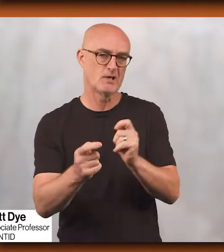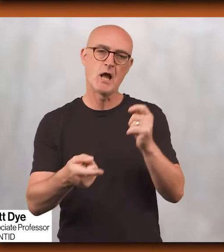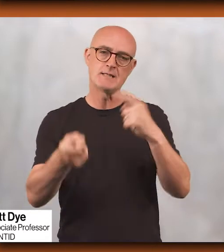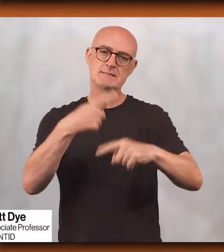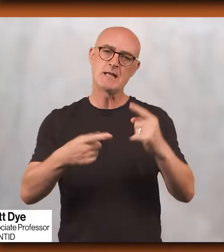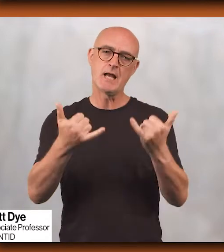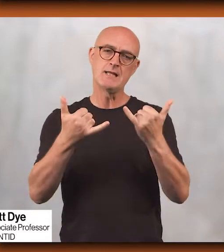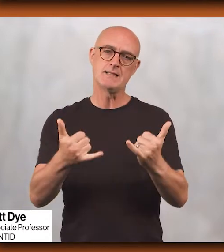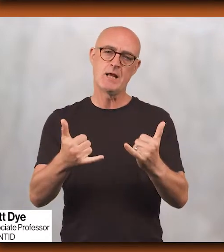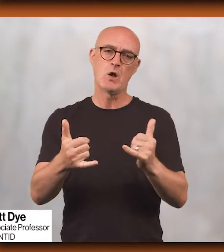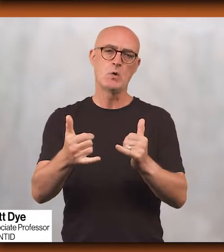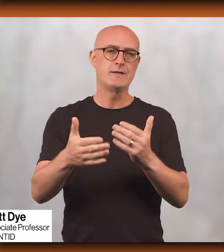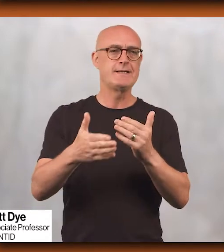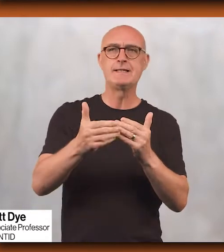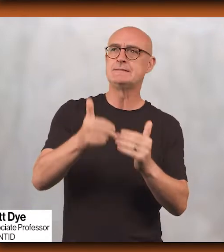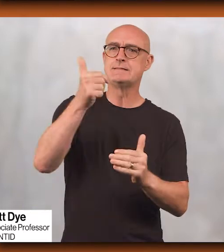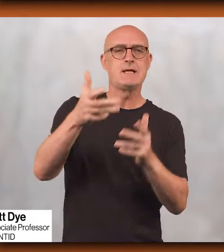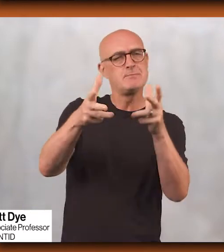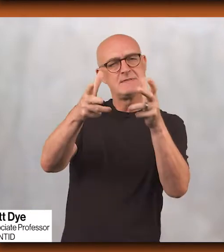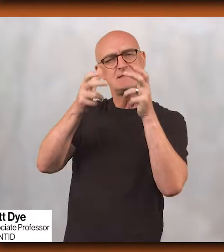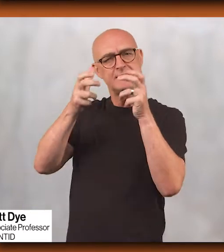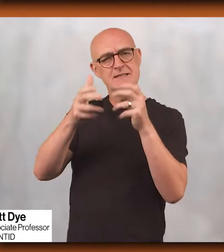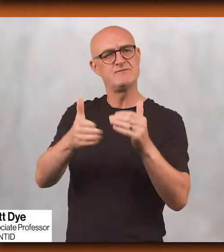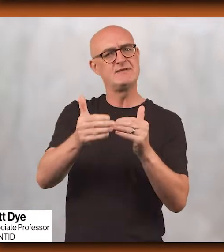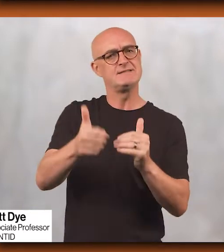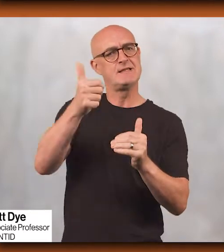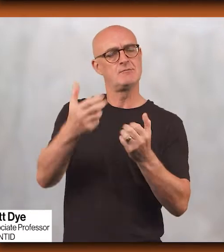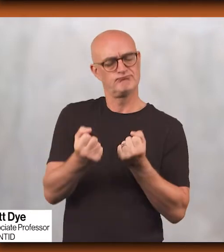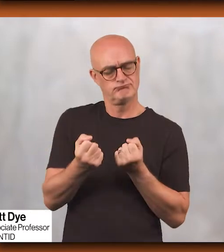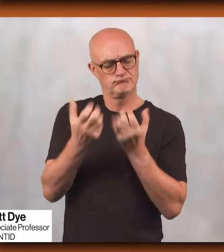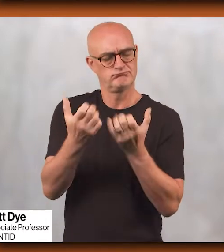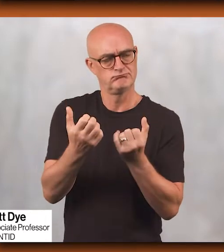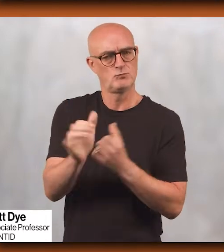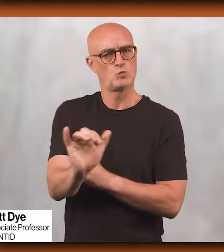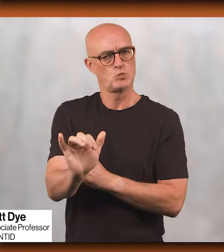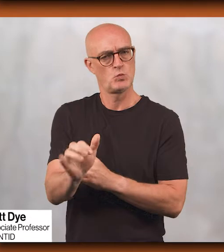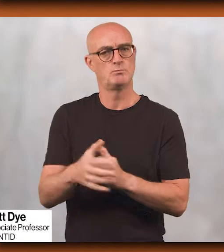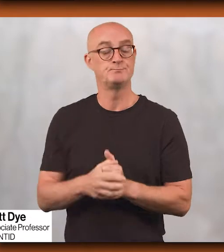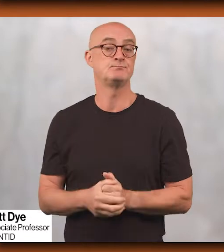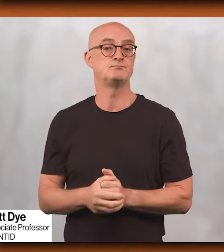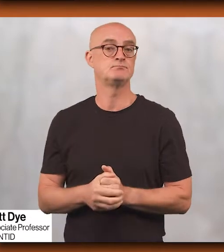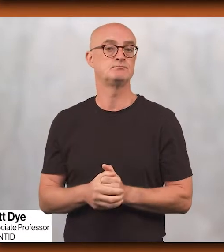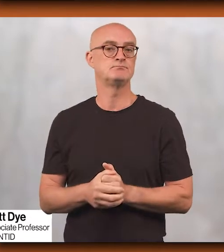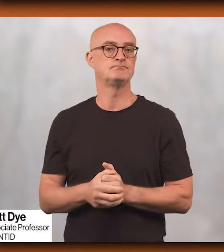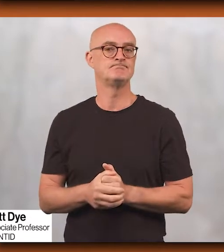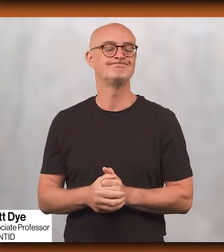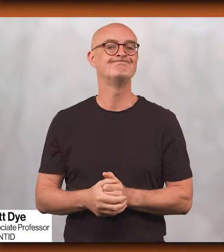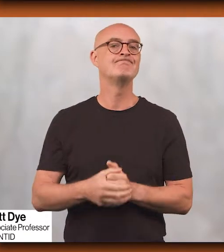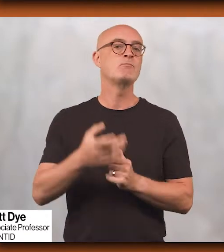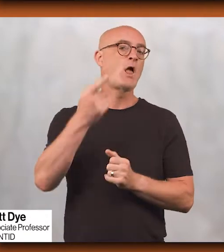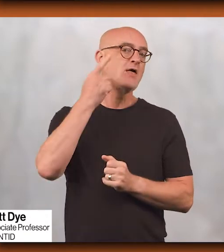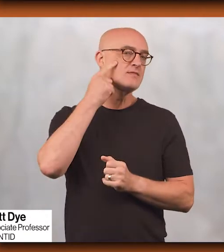to perceive and also maybe easier to articulate, as well, so in regards to the perceptual system,